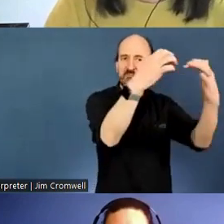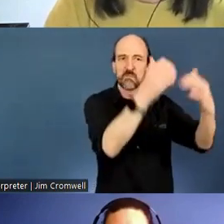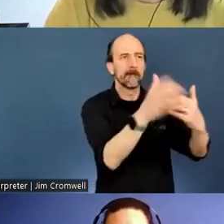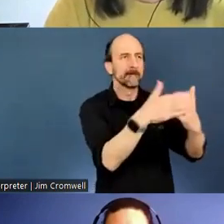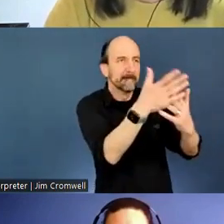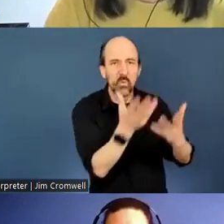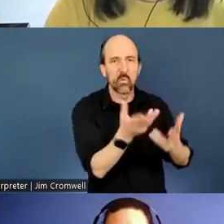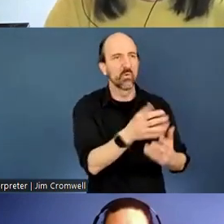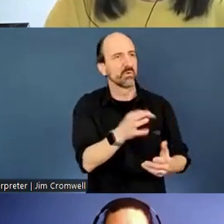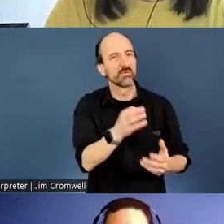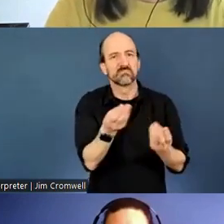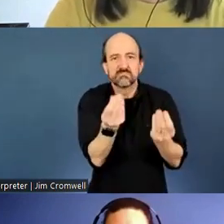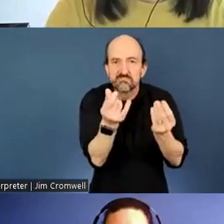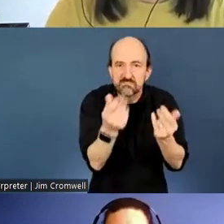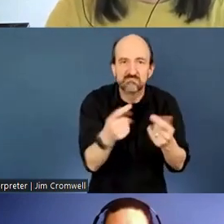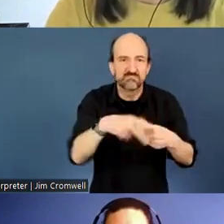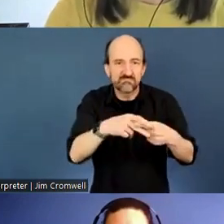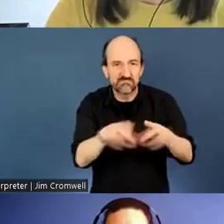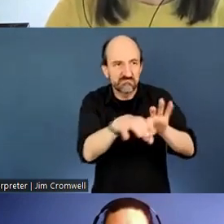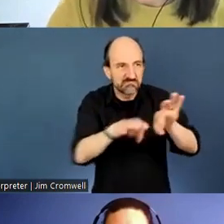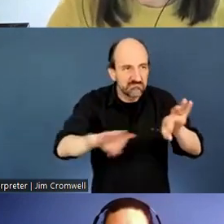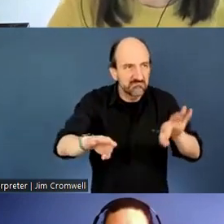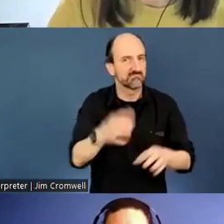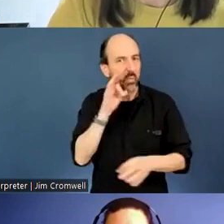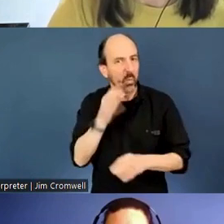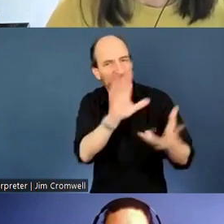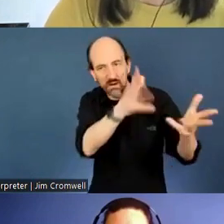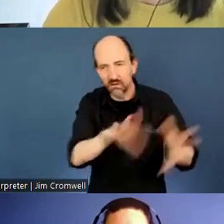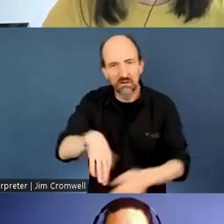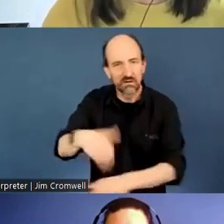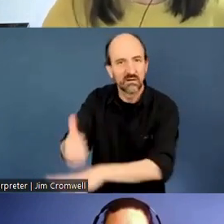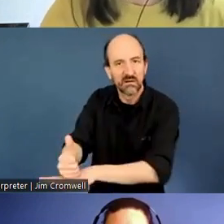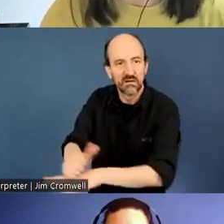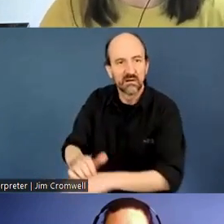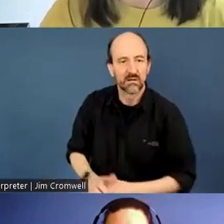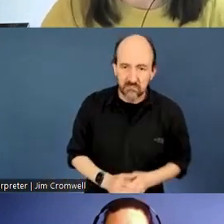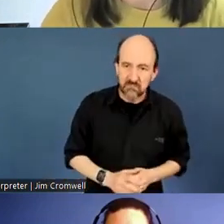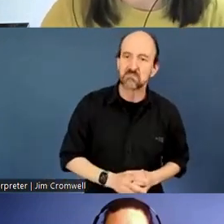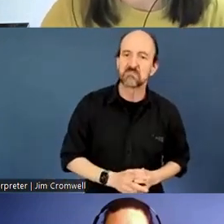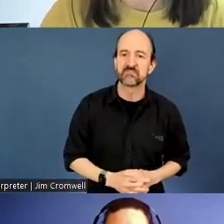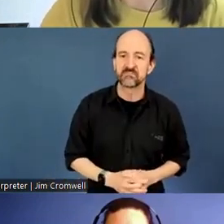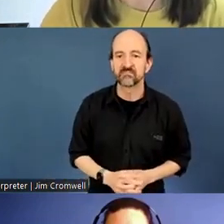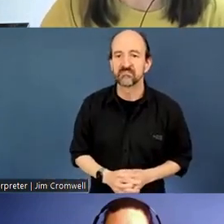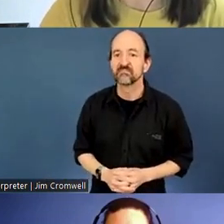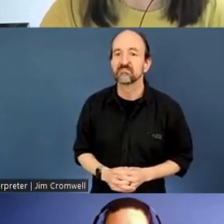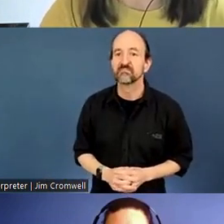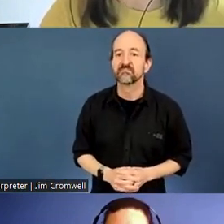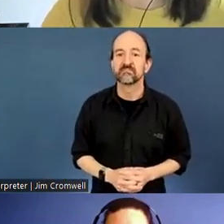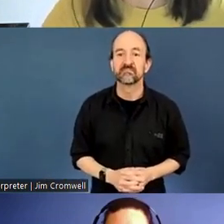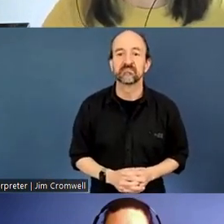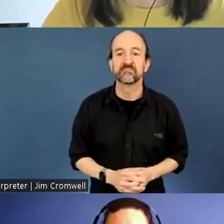neighbours and more from Elene. >>: Yeah, definitely.